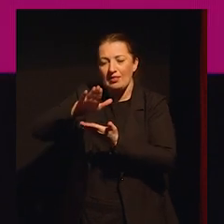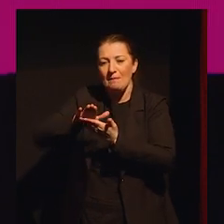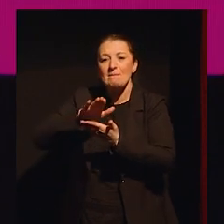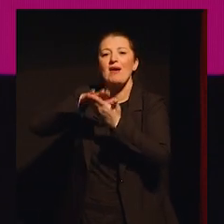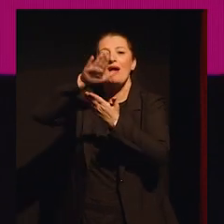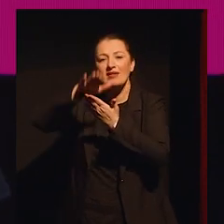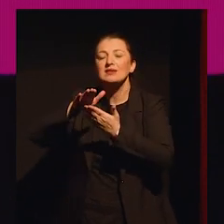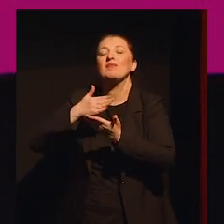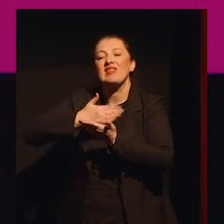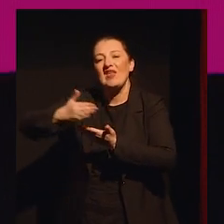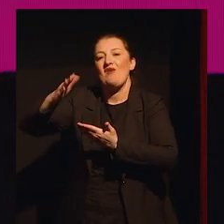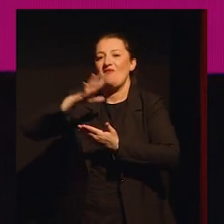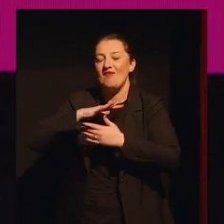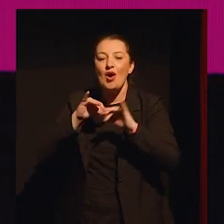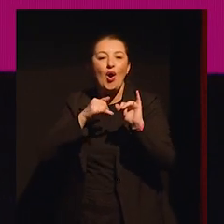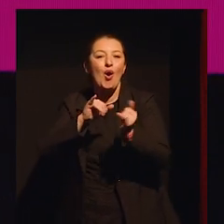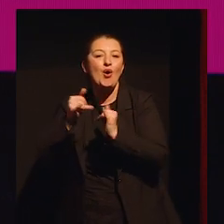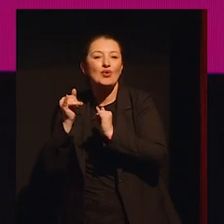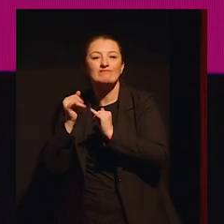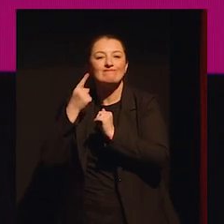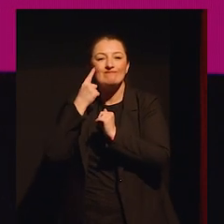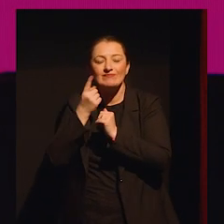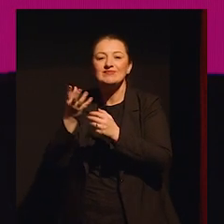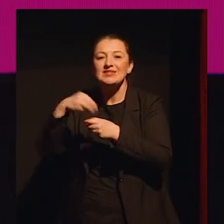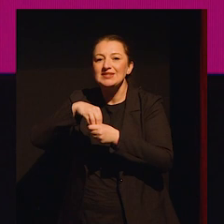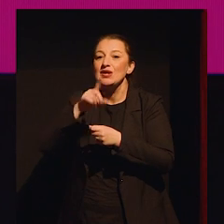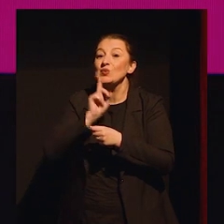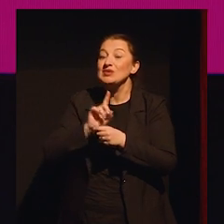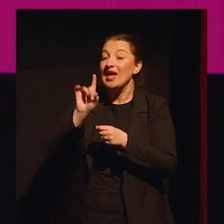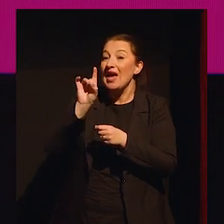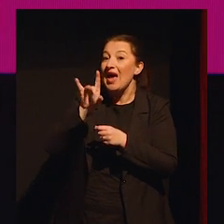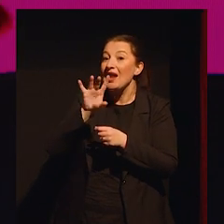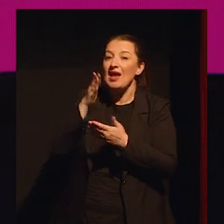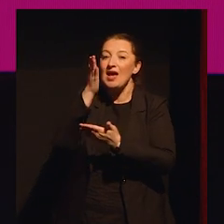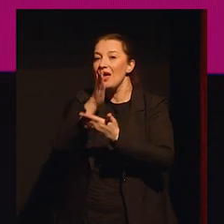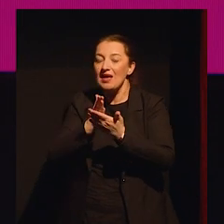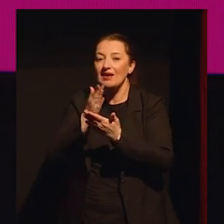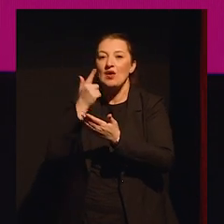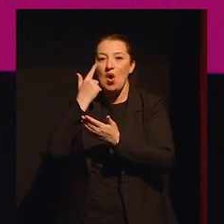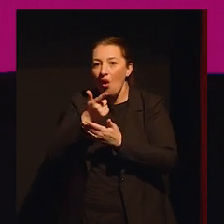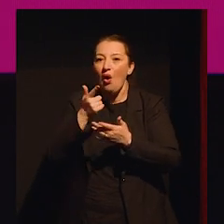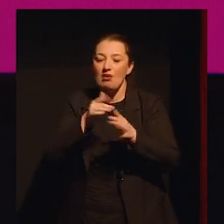Imagine, there are close to 50% female gamers in the gaming industry. So, why are there not women in the production?